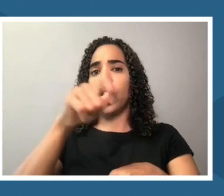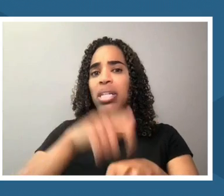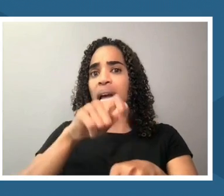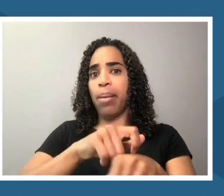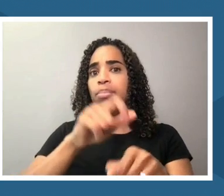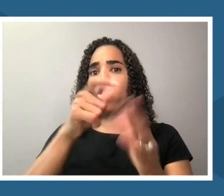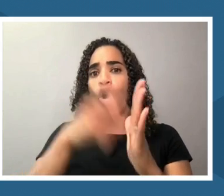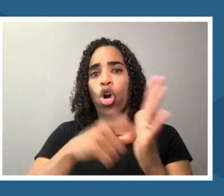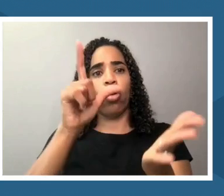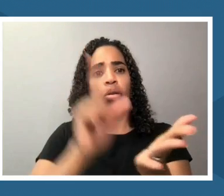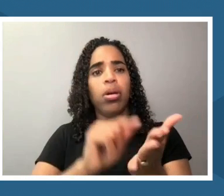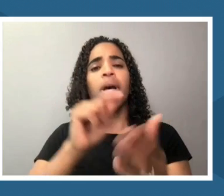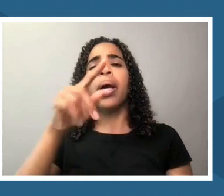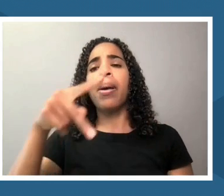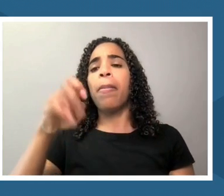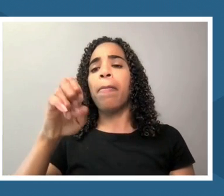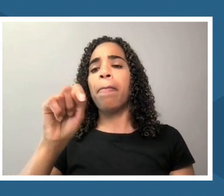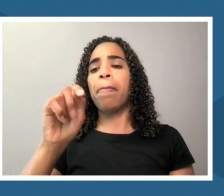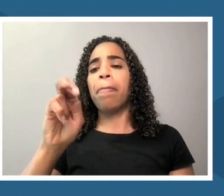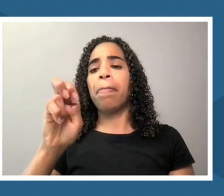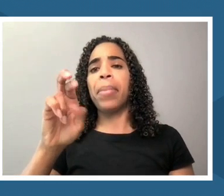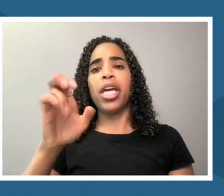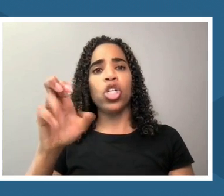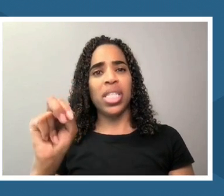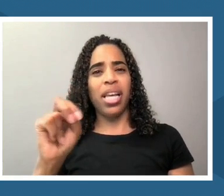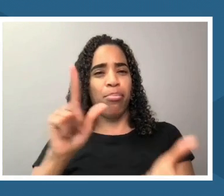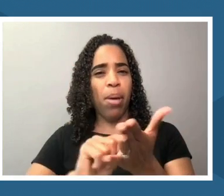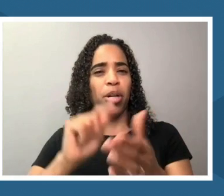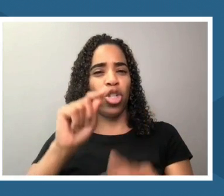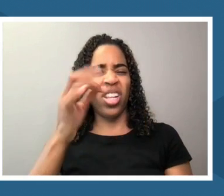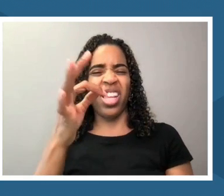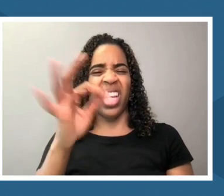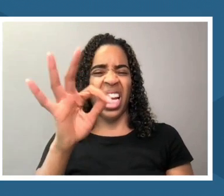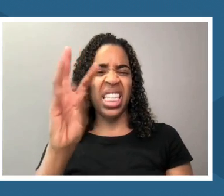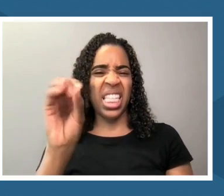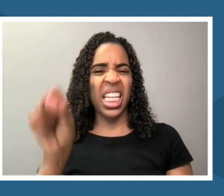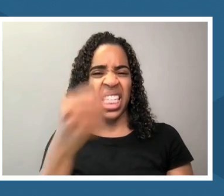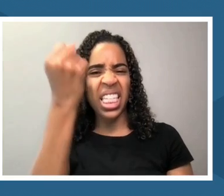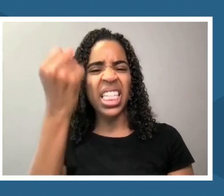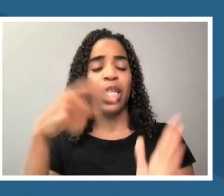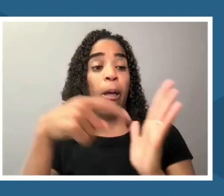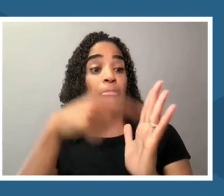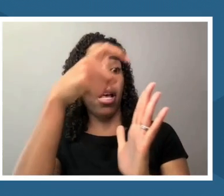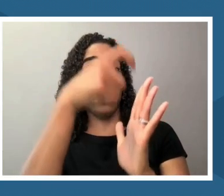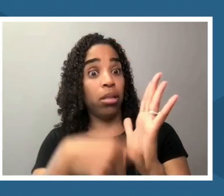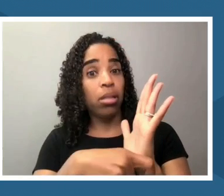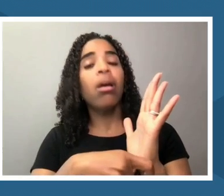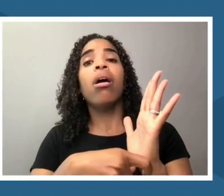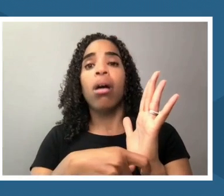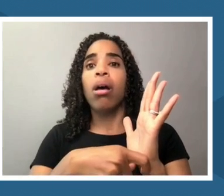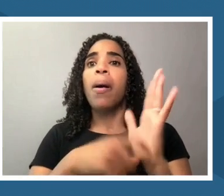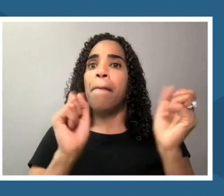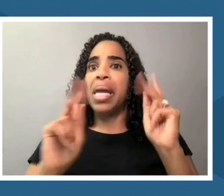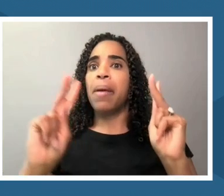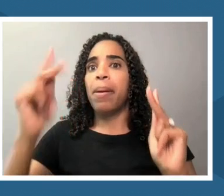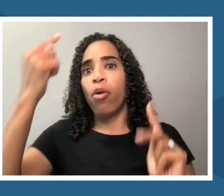1960s and as dr kiana mentioned the article widely popularized the concept